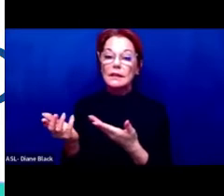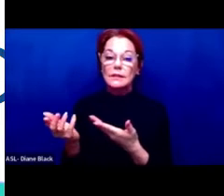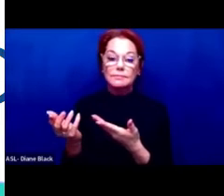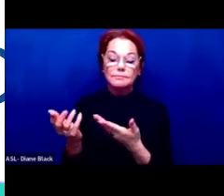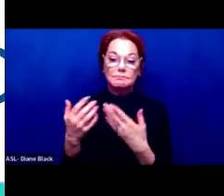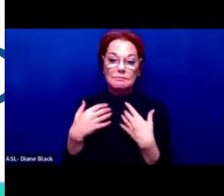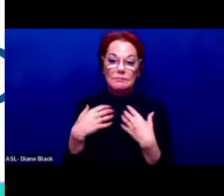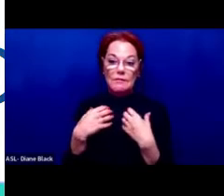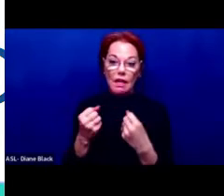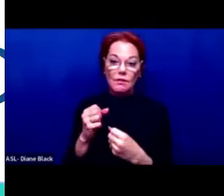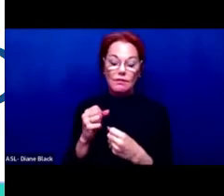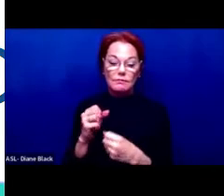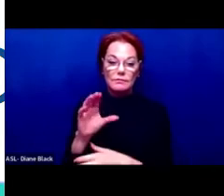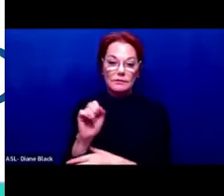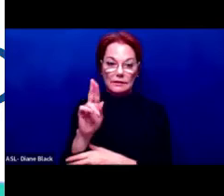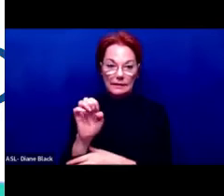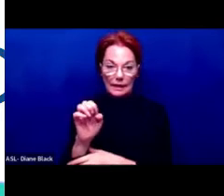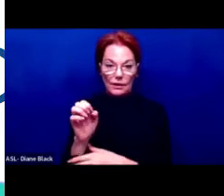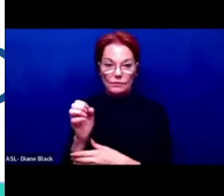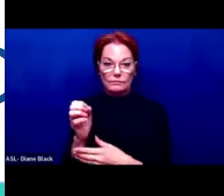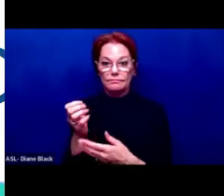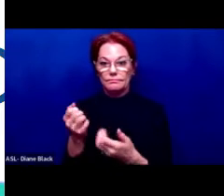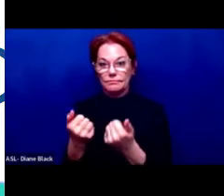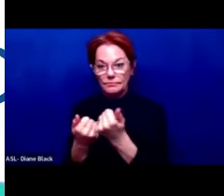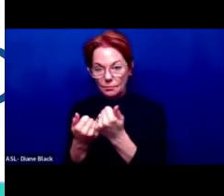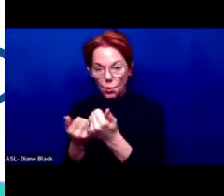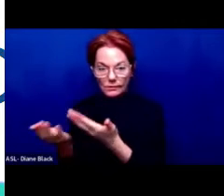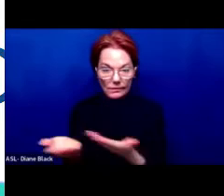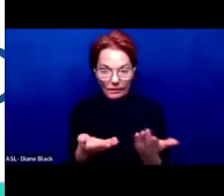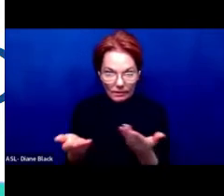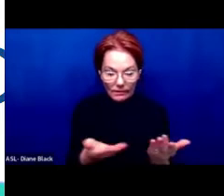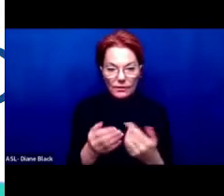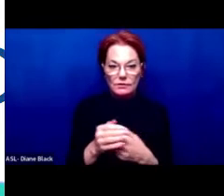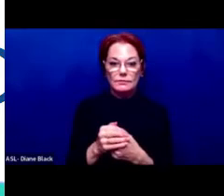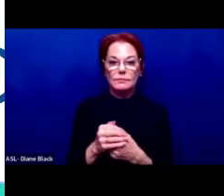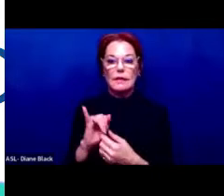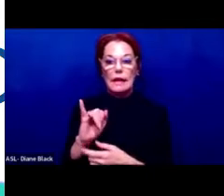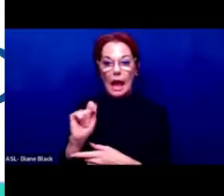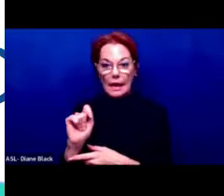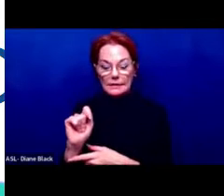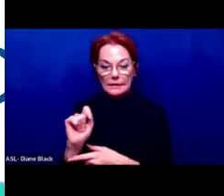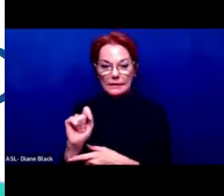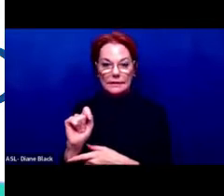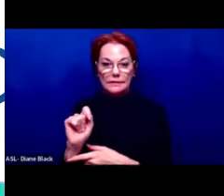care systems, decision supports, and, you know, the IT clinical information systems to make sure